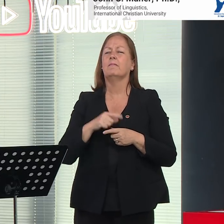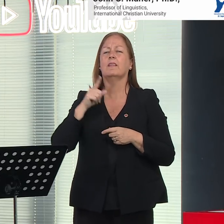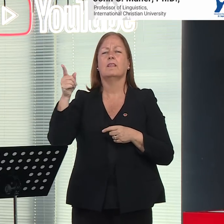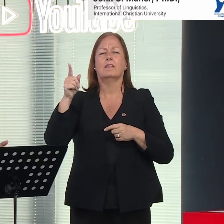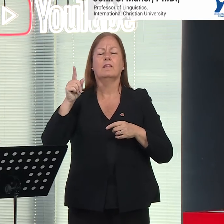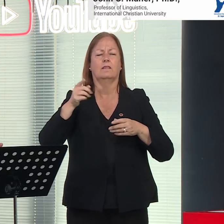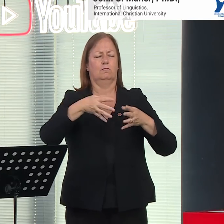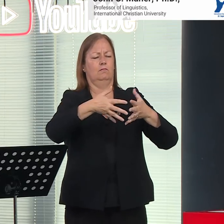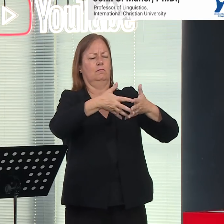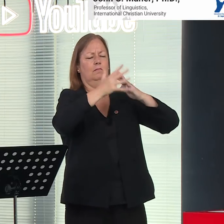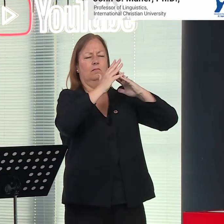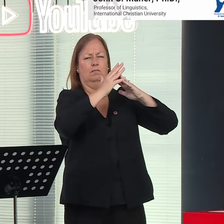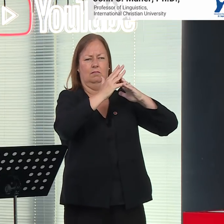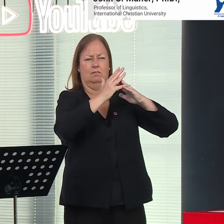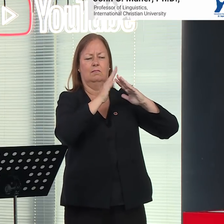it respects the languages.